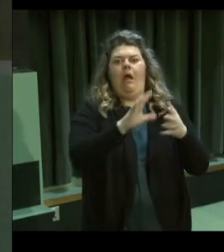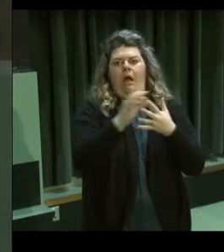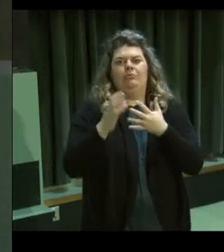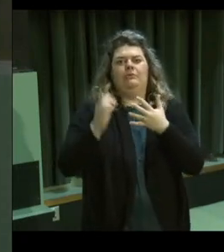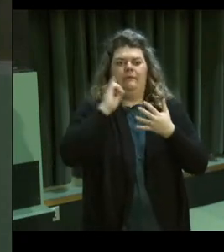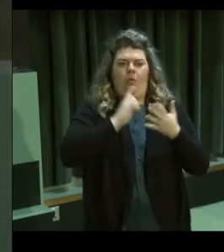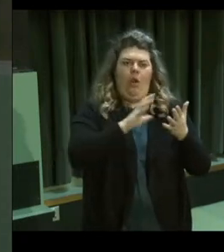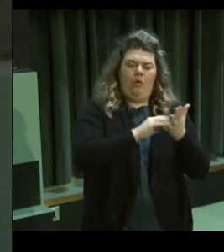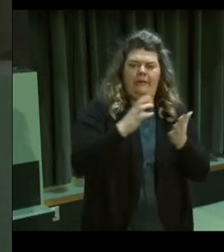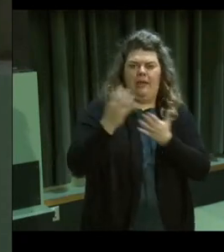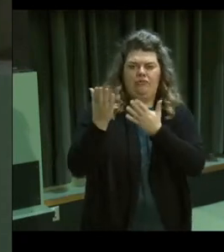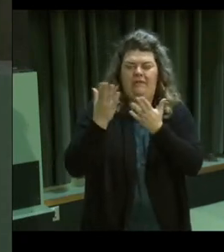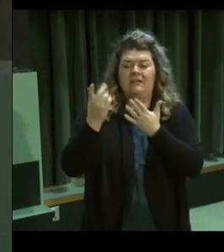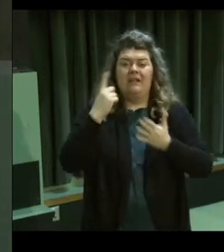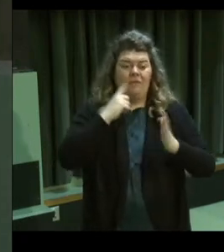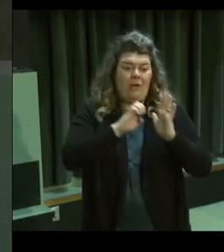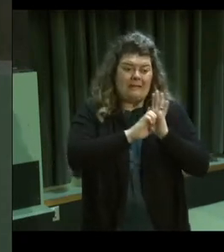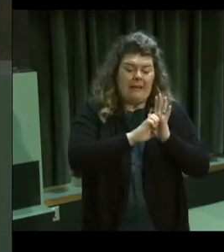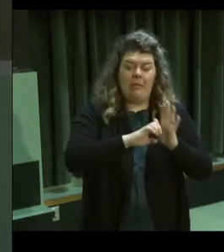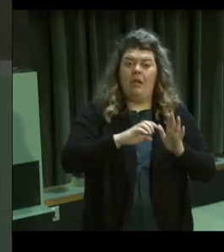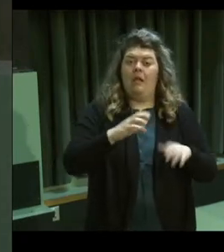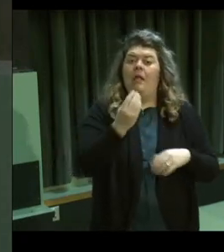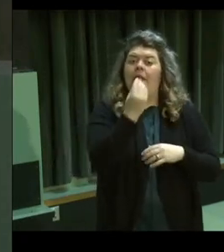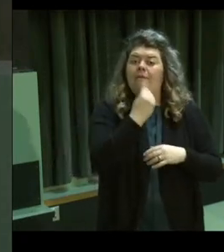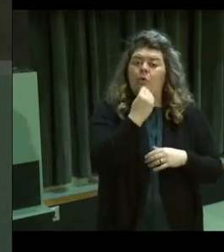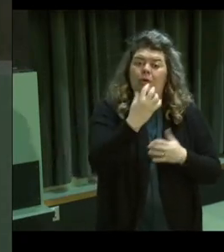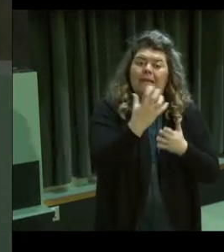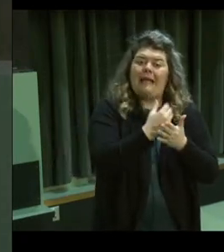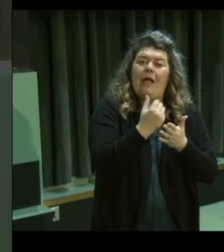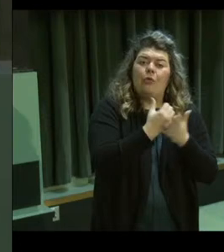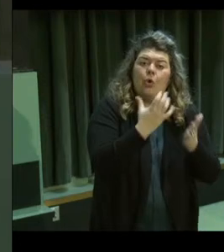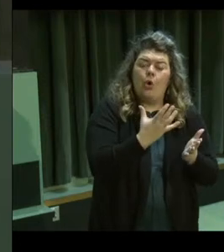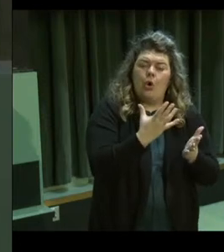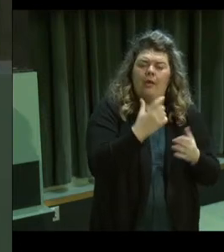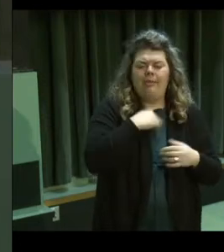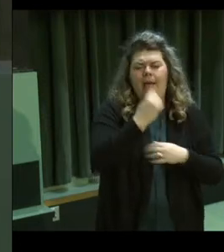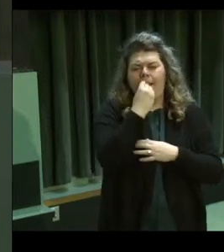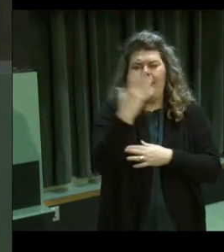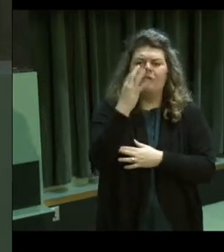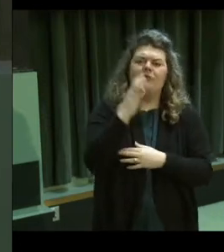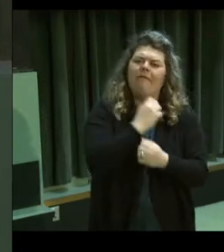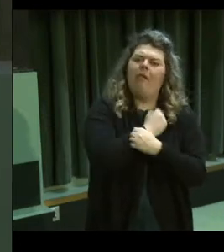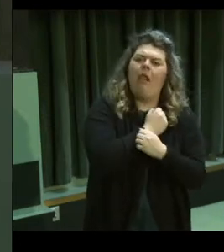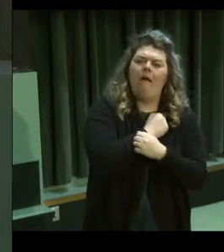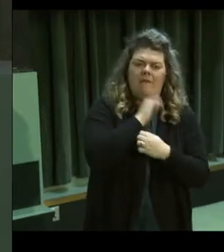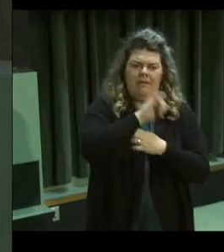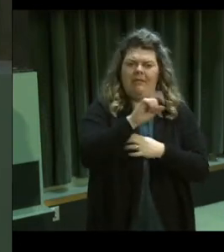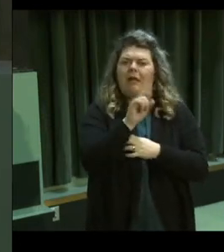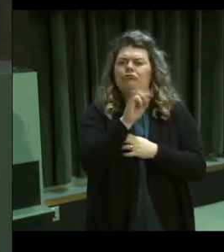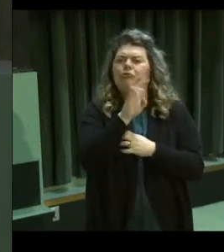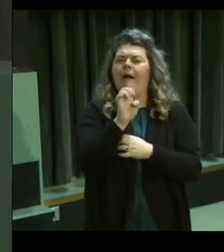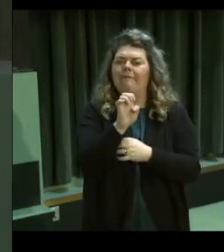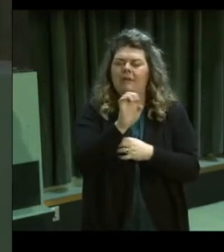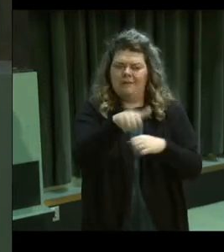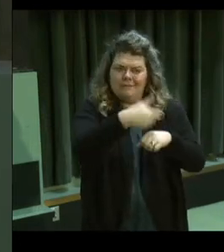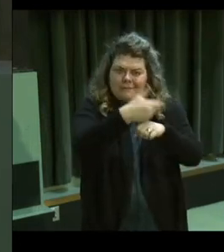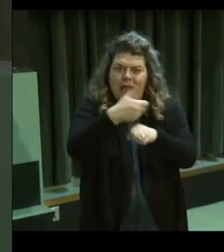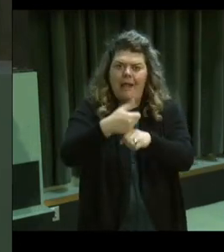organizing committee has partnered, for example, with Food Gatherers to set up a